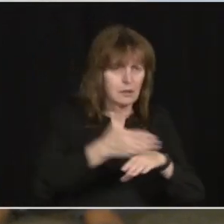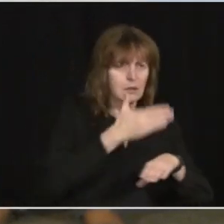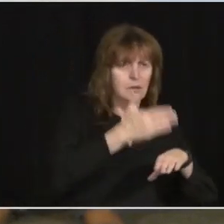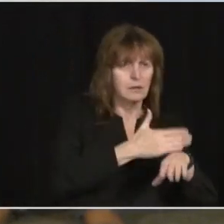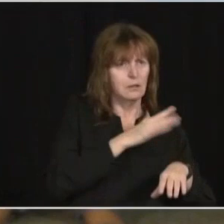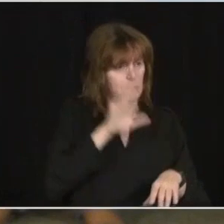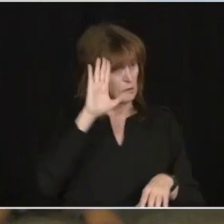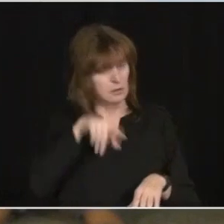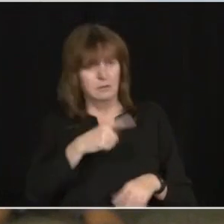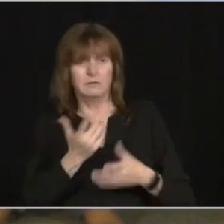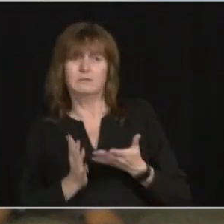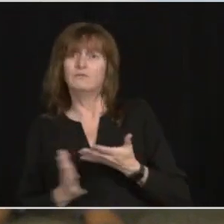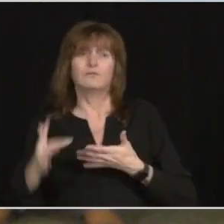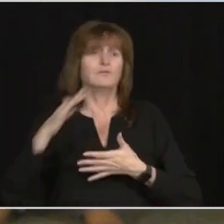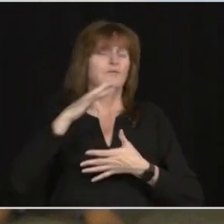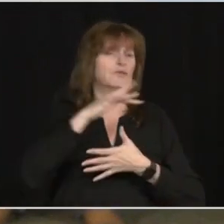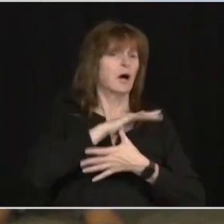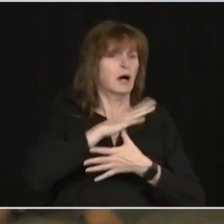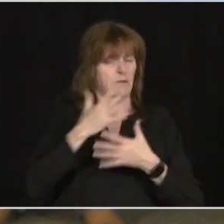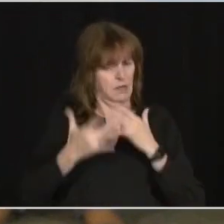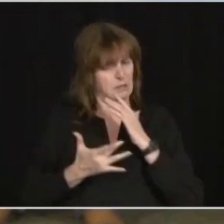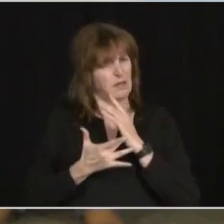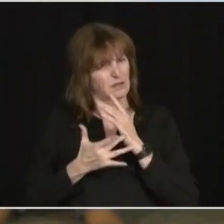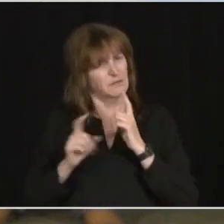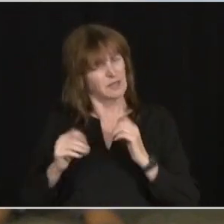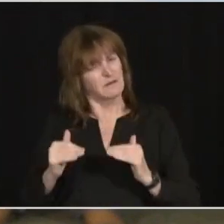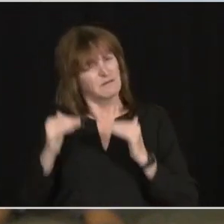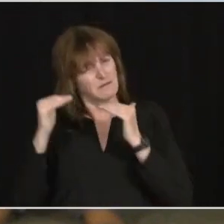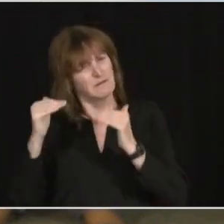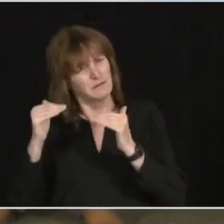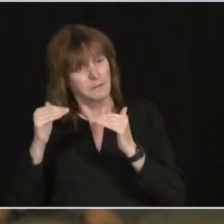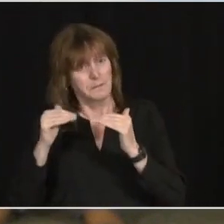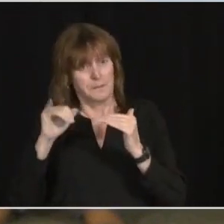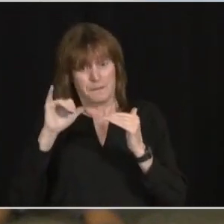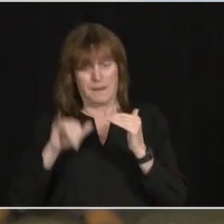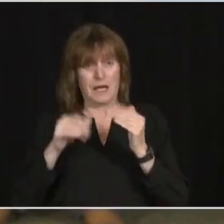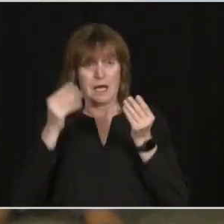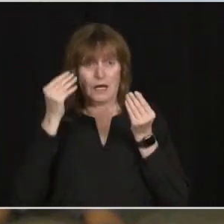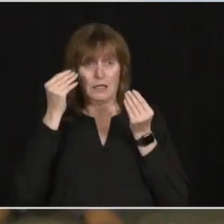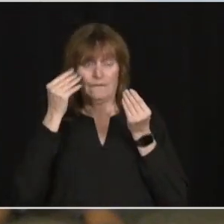because this is data that is going to be very, very important, both now and in